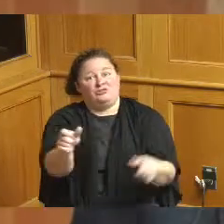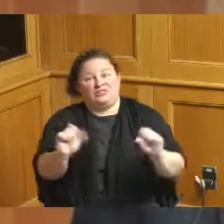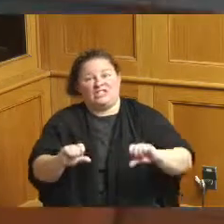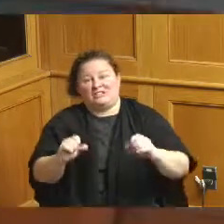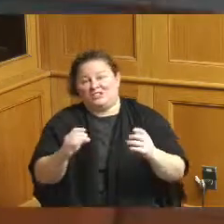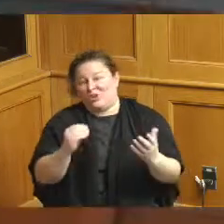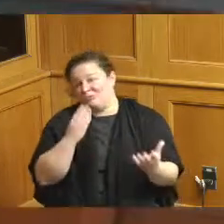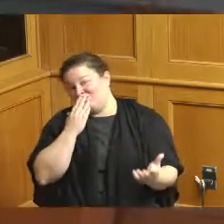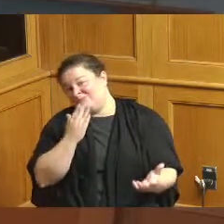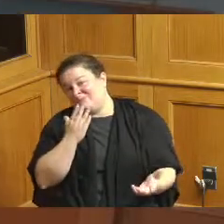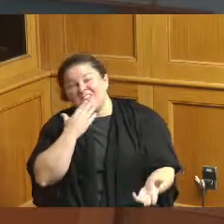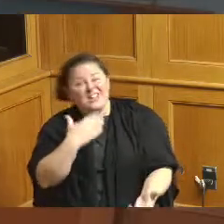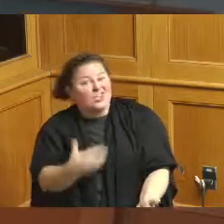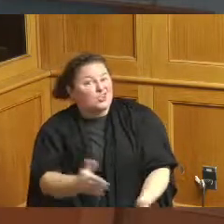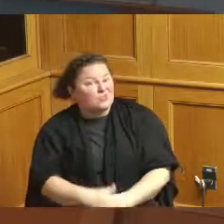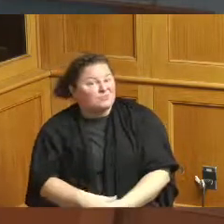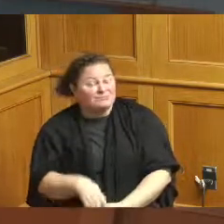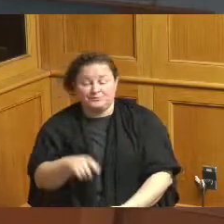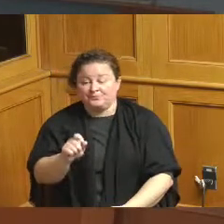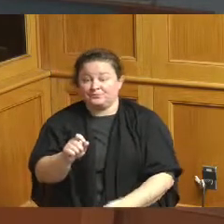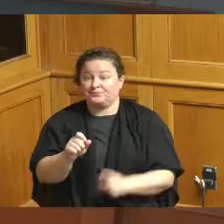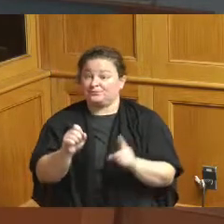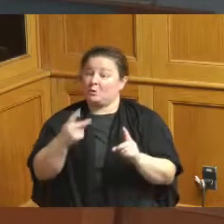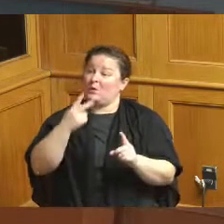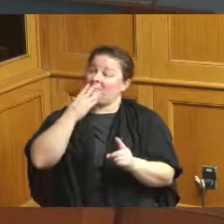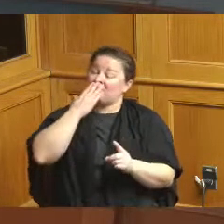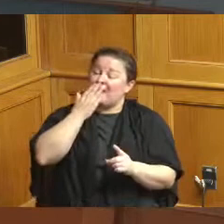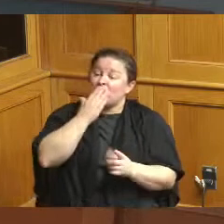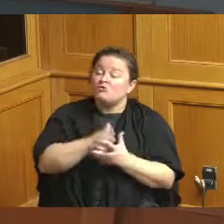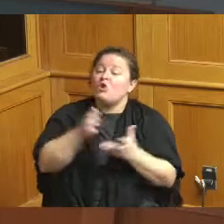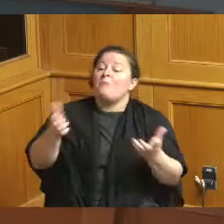thank you so I'd like thank you so much I'd like to make a motion to approve